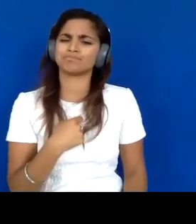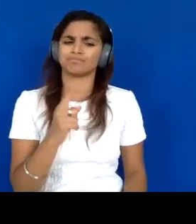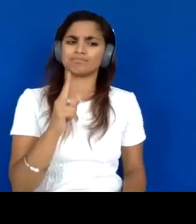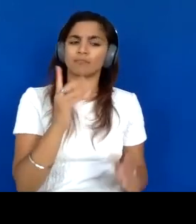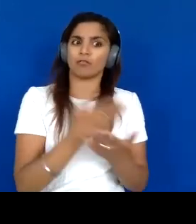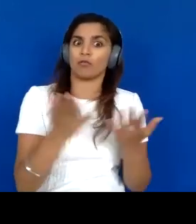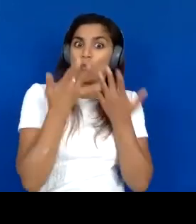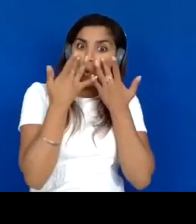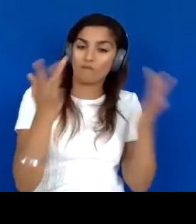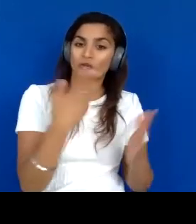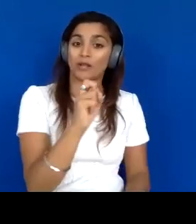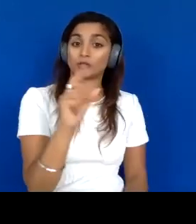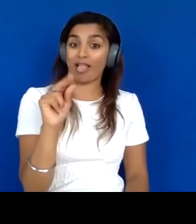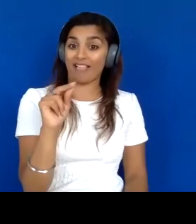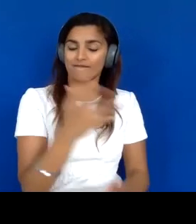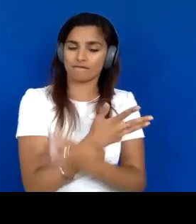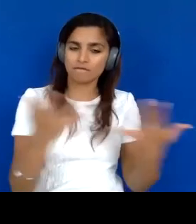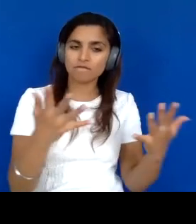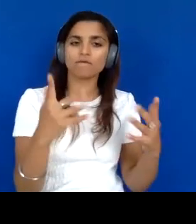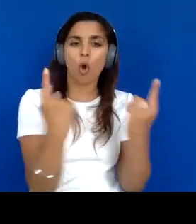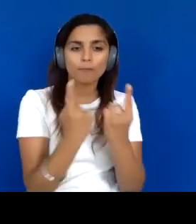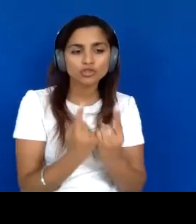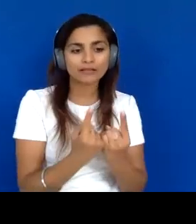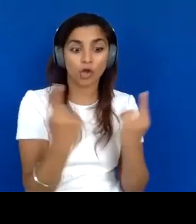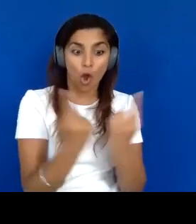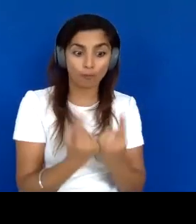and object shops were actually given more weight than female athletes